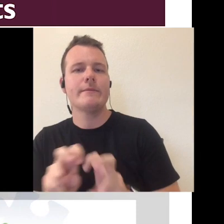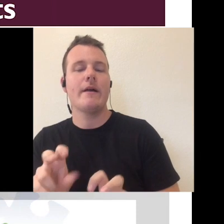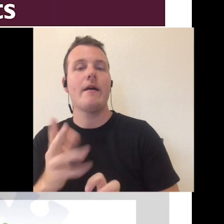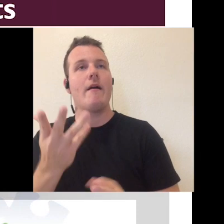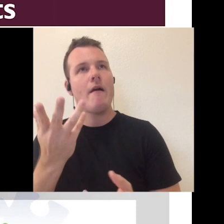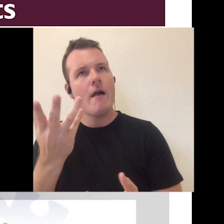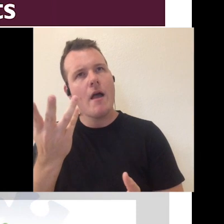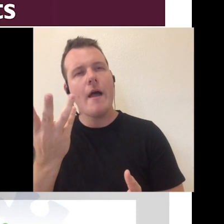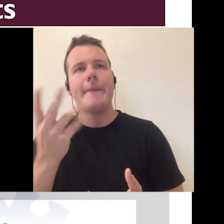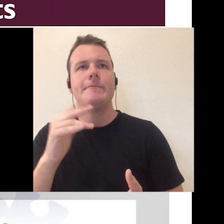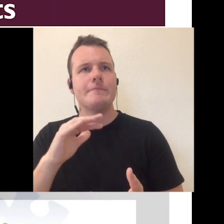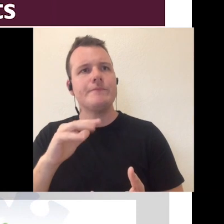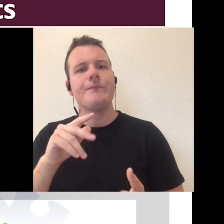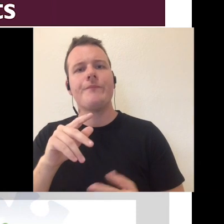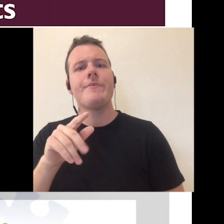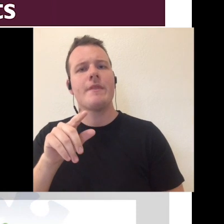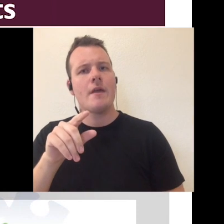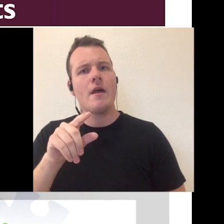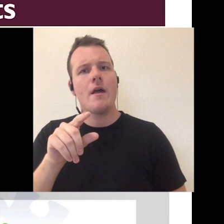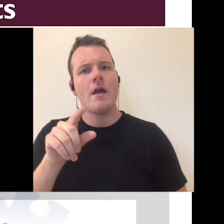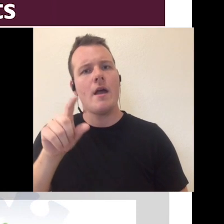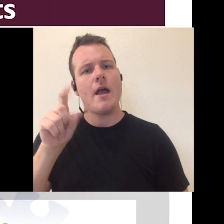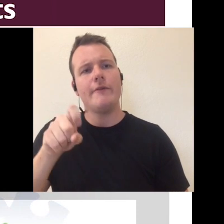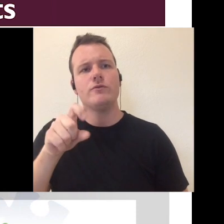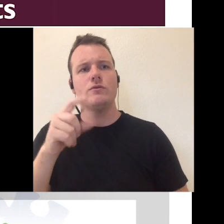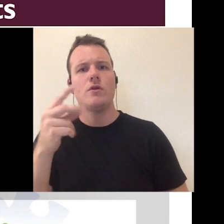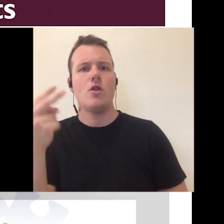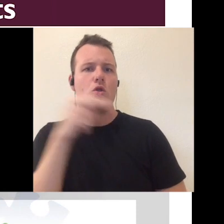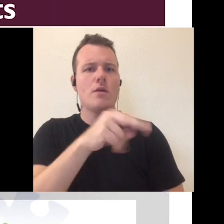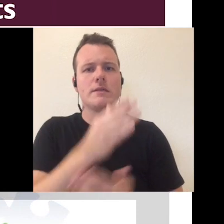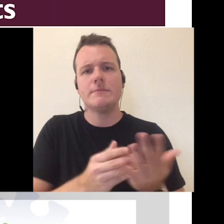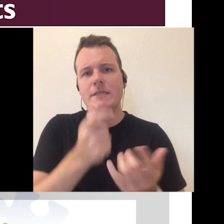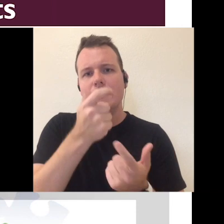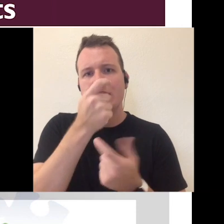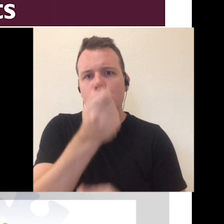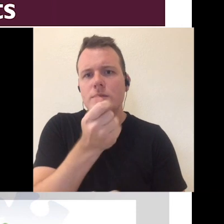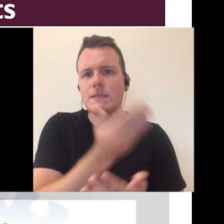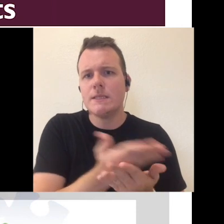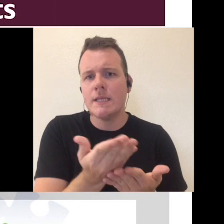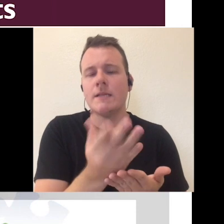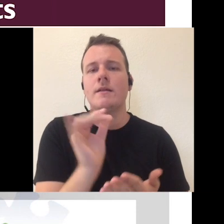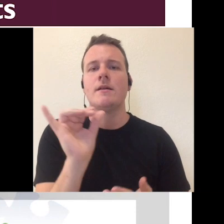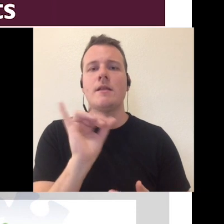assessment, you would really go and look at some interesting things with